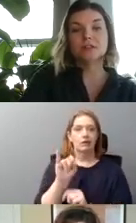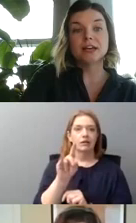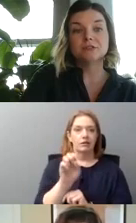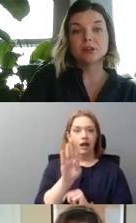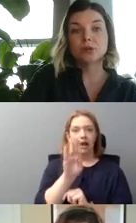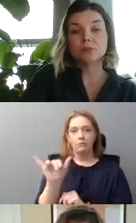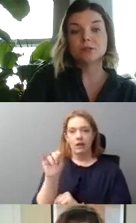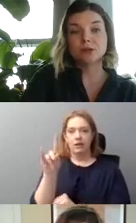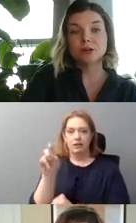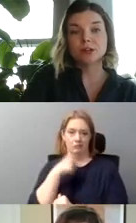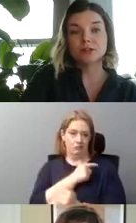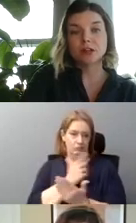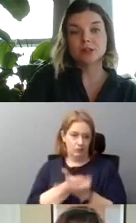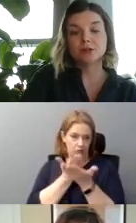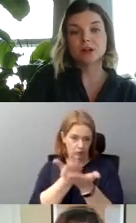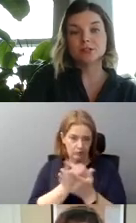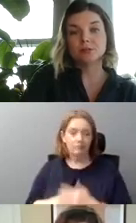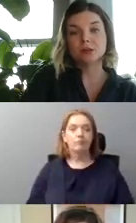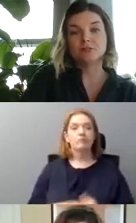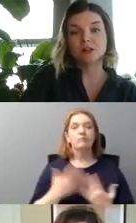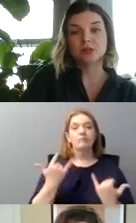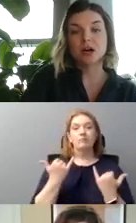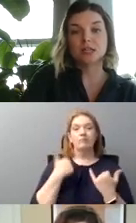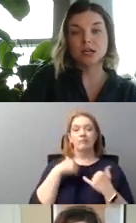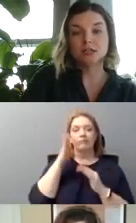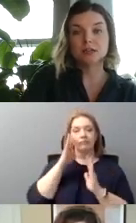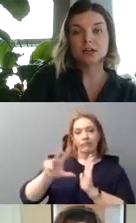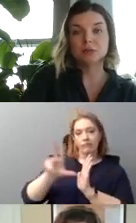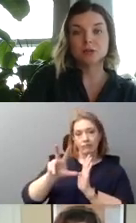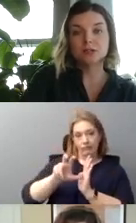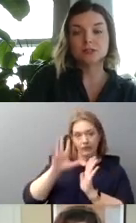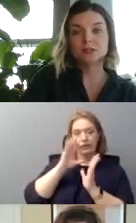Tonight's event will be recorded and will also be made available online in the coming weeks,